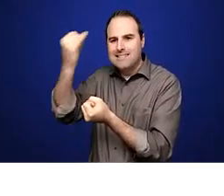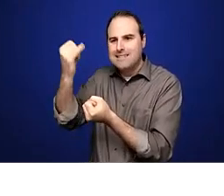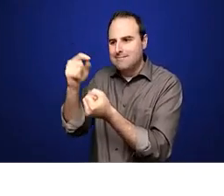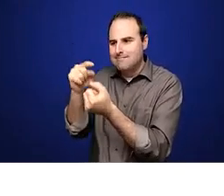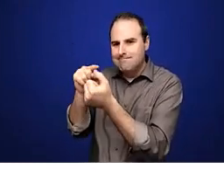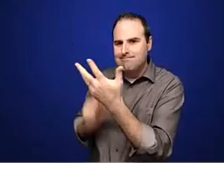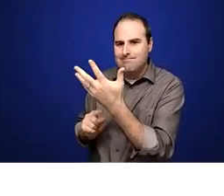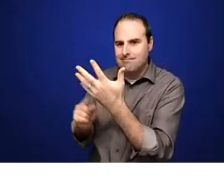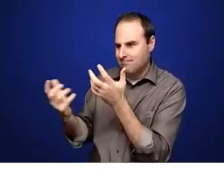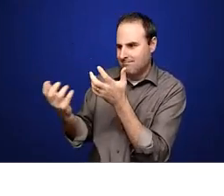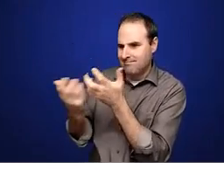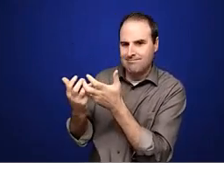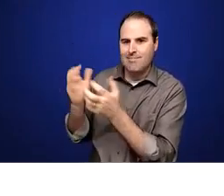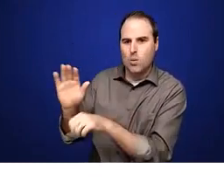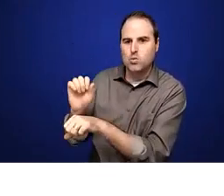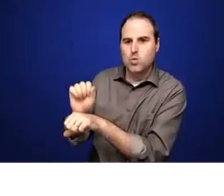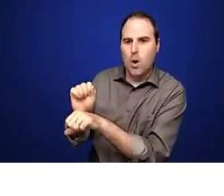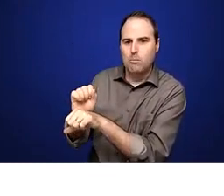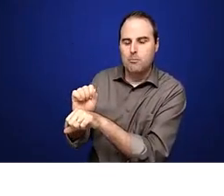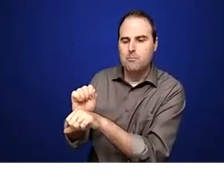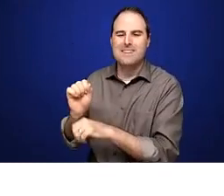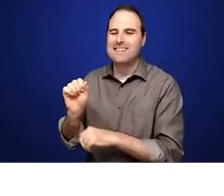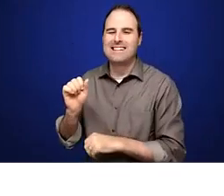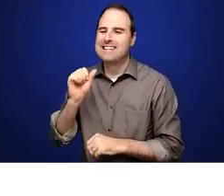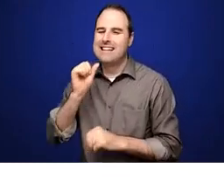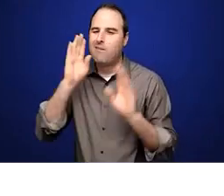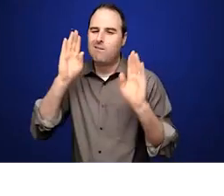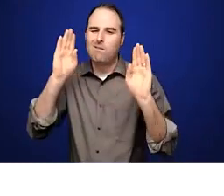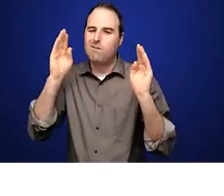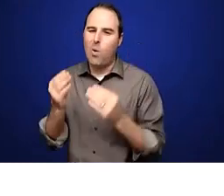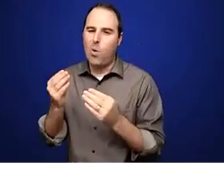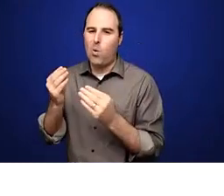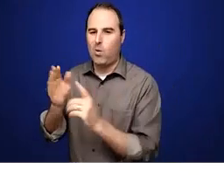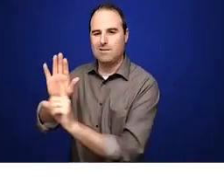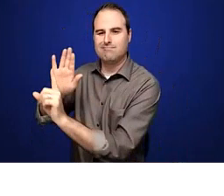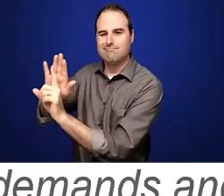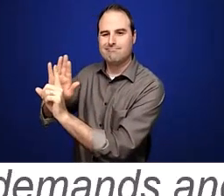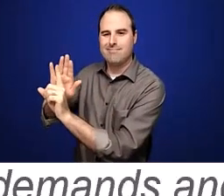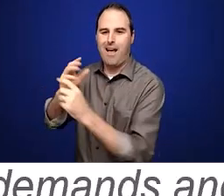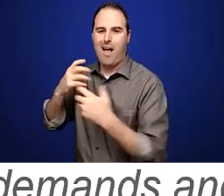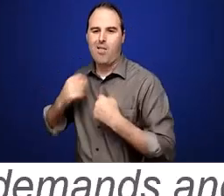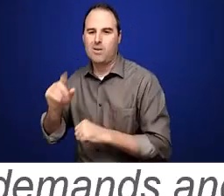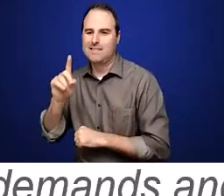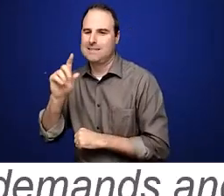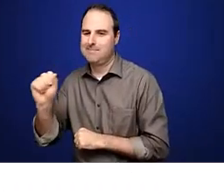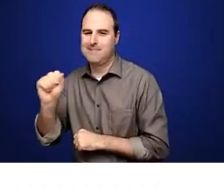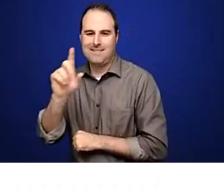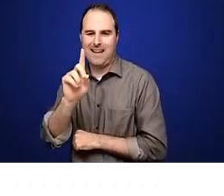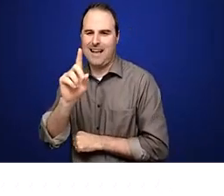and it does not focus on a health or disability diagnosis. Let's skip over this slide.